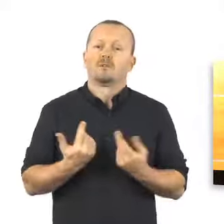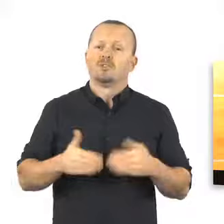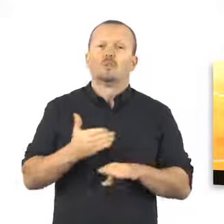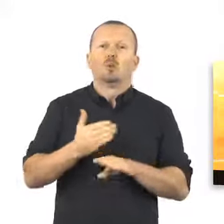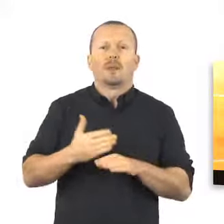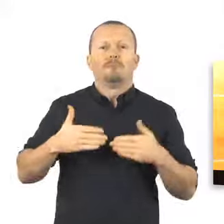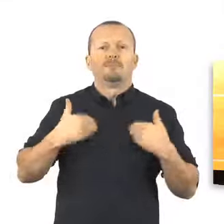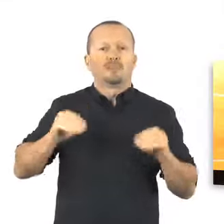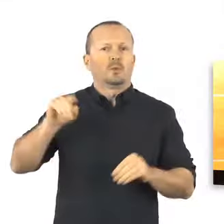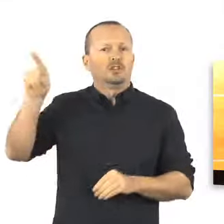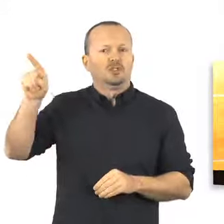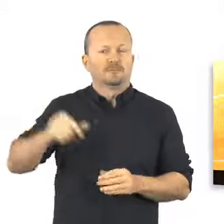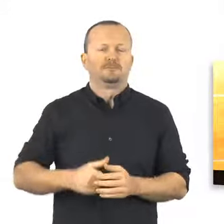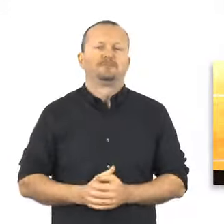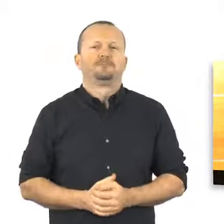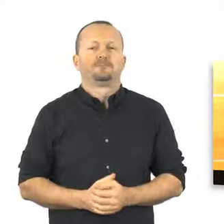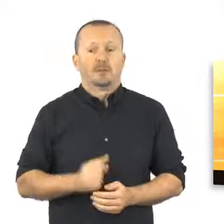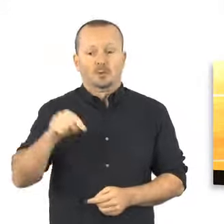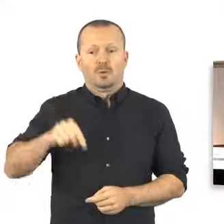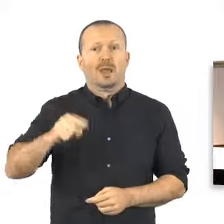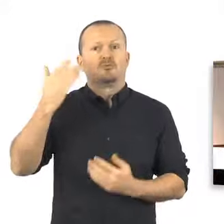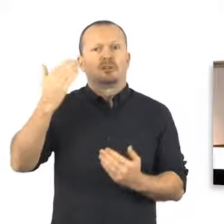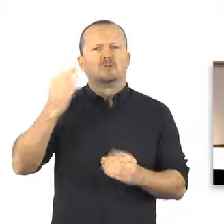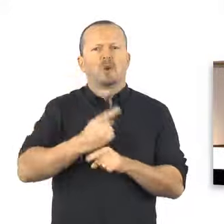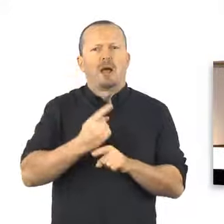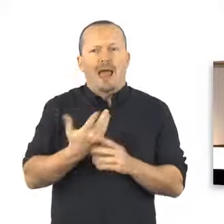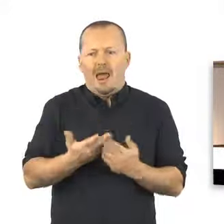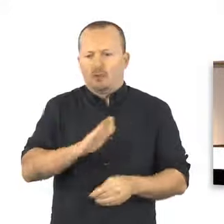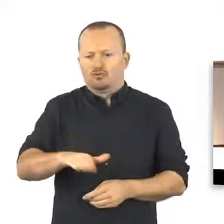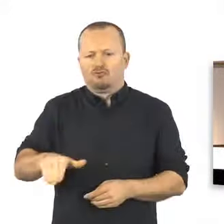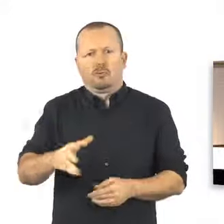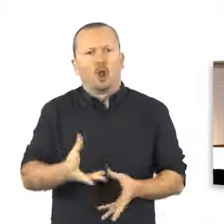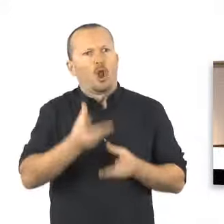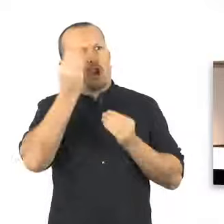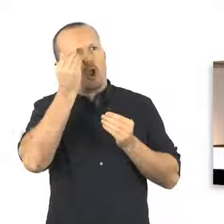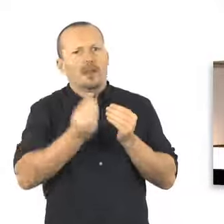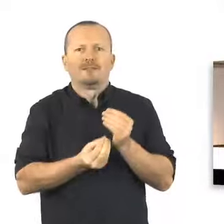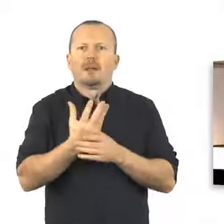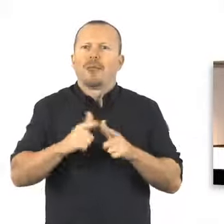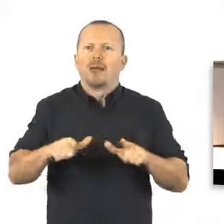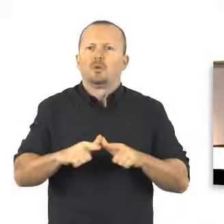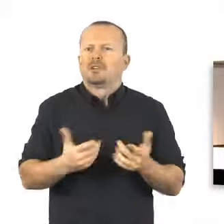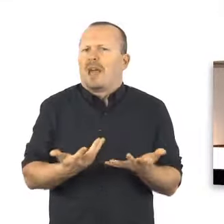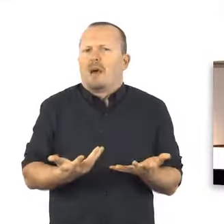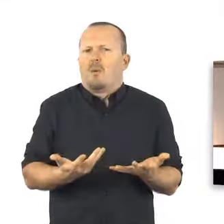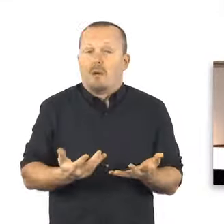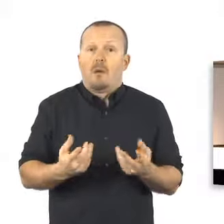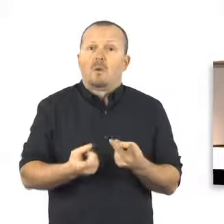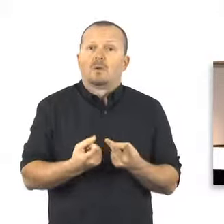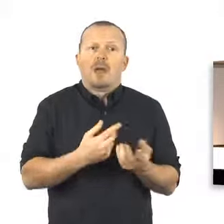and I’ve also worked at the Ministry of Education. My presentation today was about how children develop language and I wanted to talk about